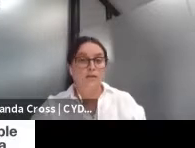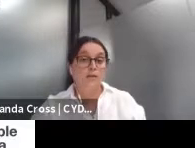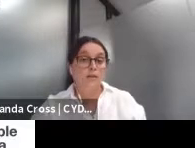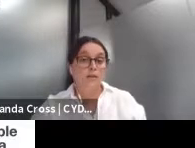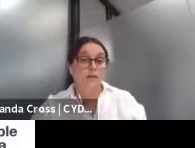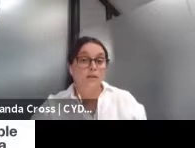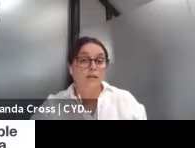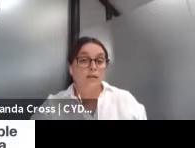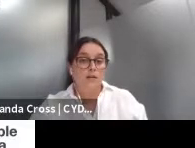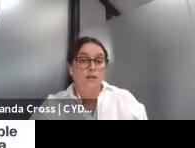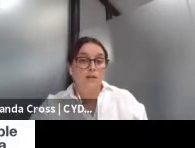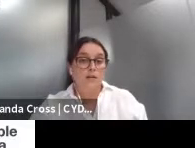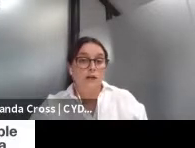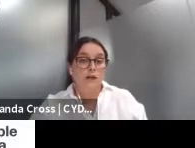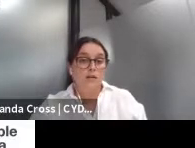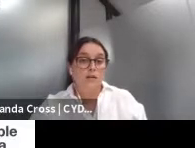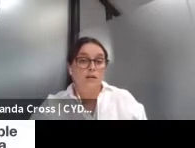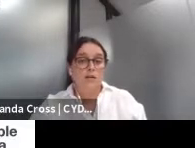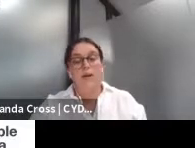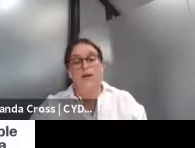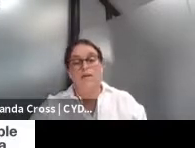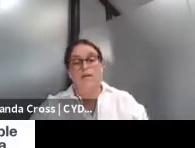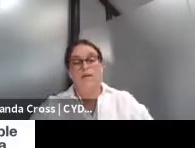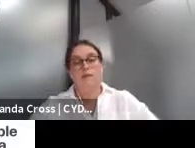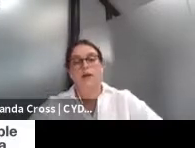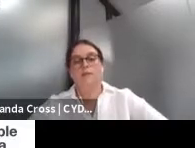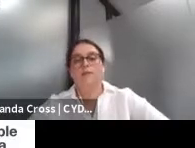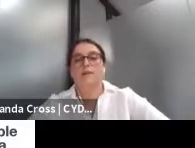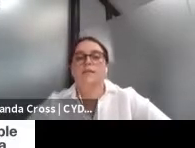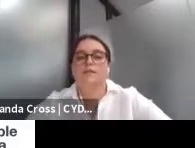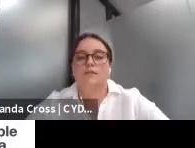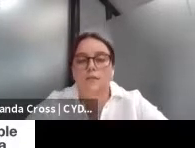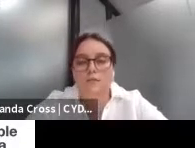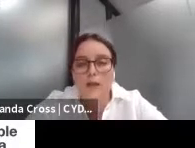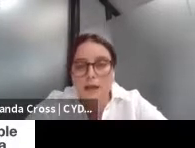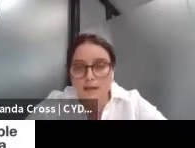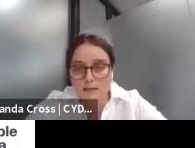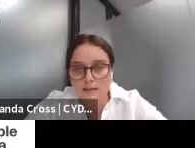, it is okay to say how much of the individual assessment